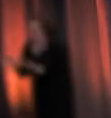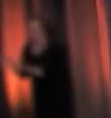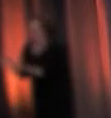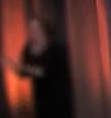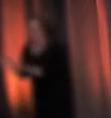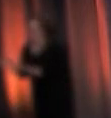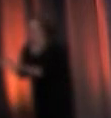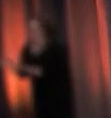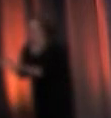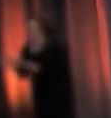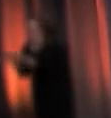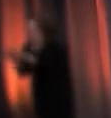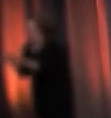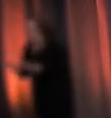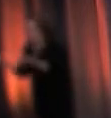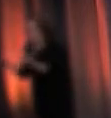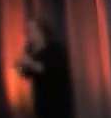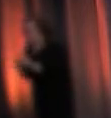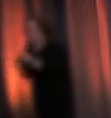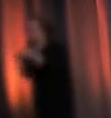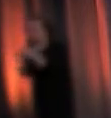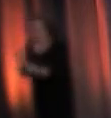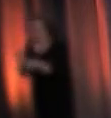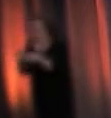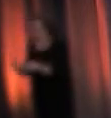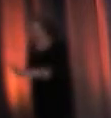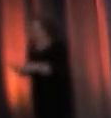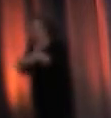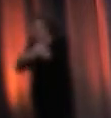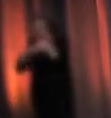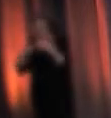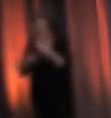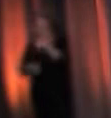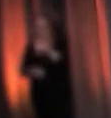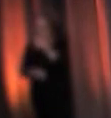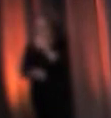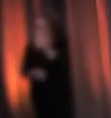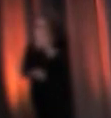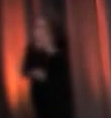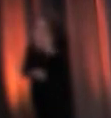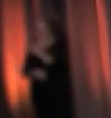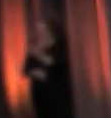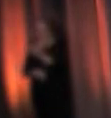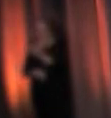The Jodi Awards demonstrates the substantive consequence of this sensory turn in Museum studies.